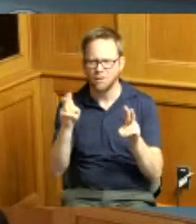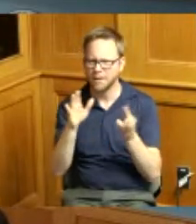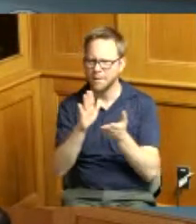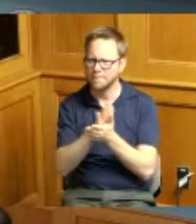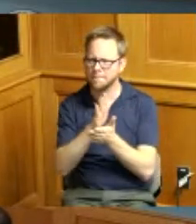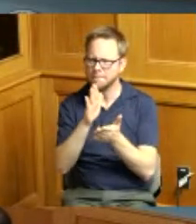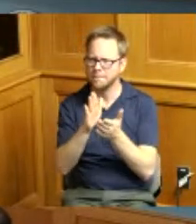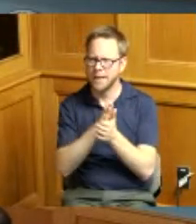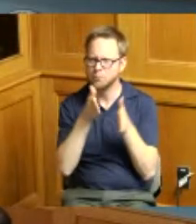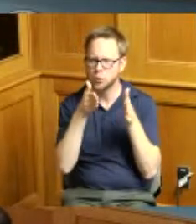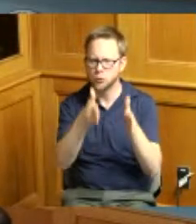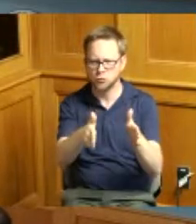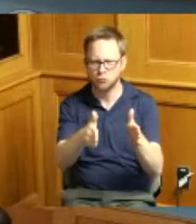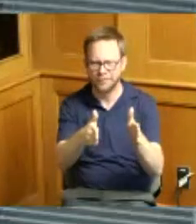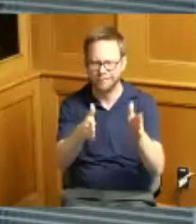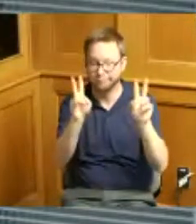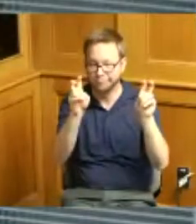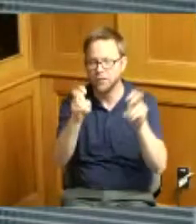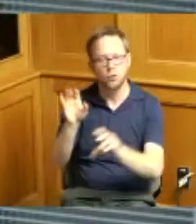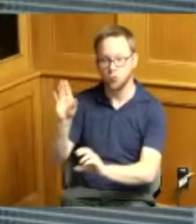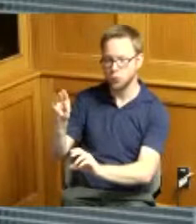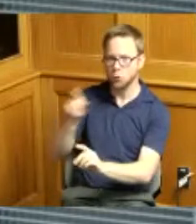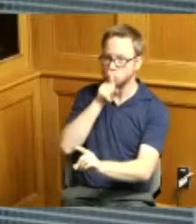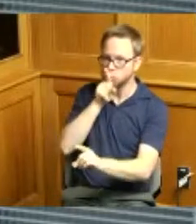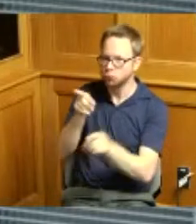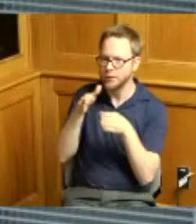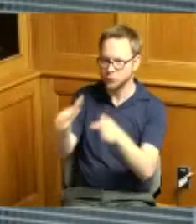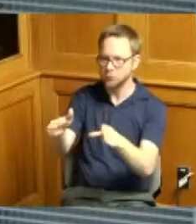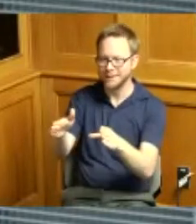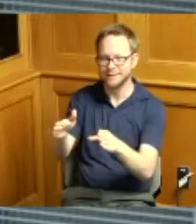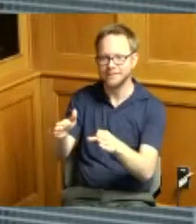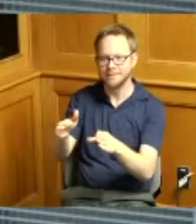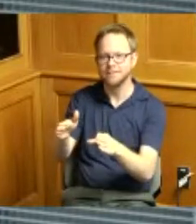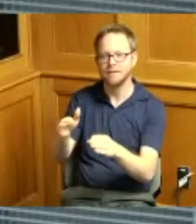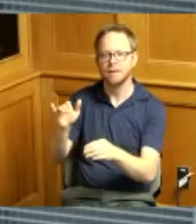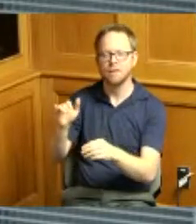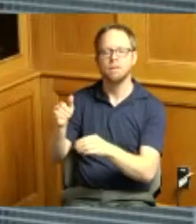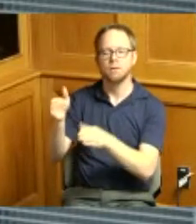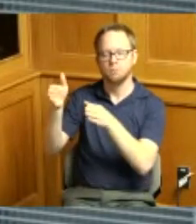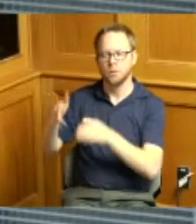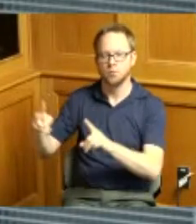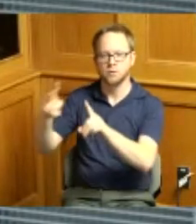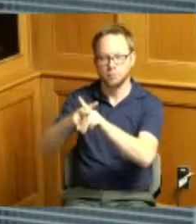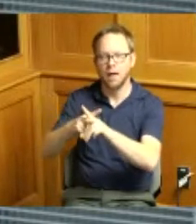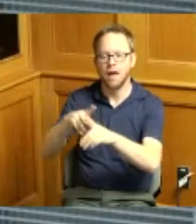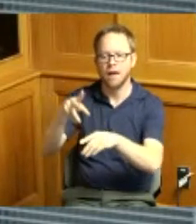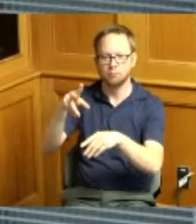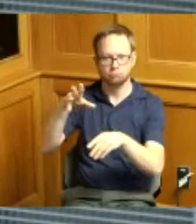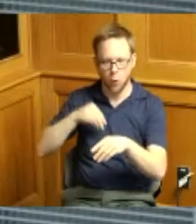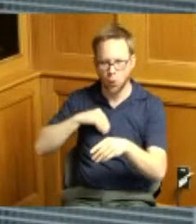is an existing street the petitioner owns all the parcels on either side of it currently thank you